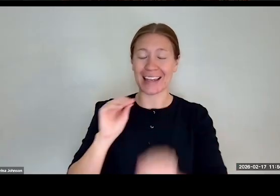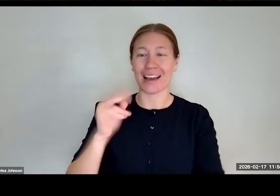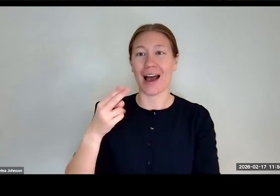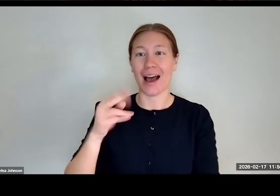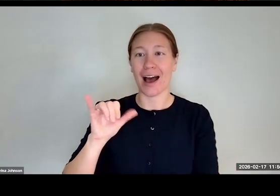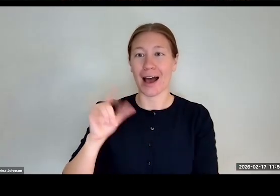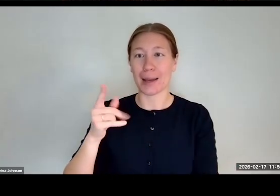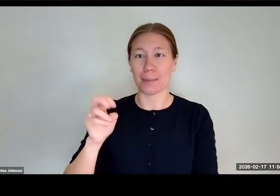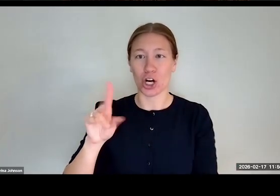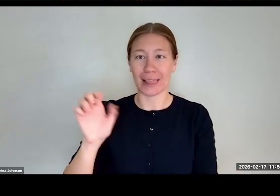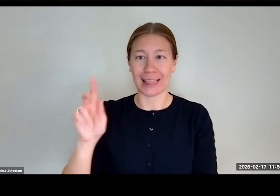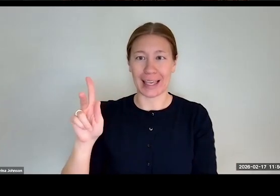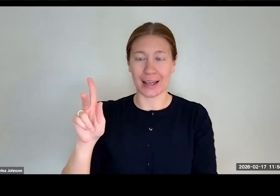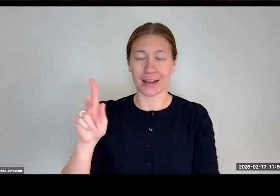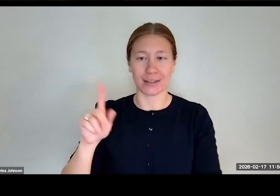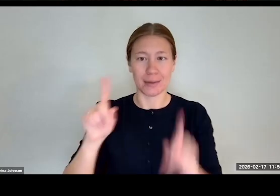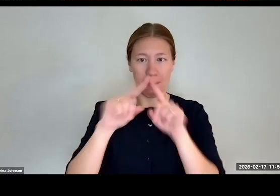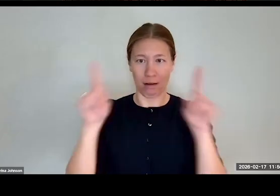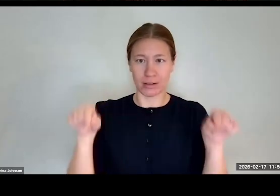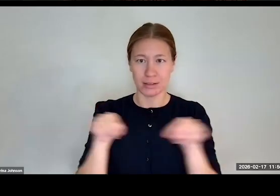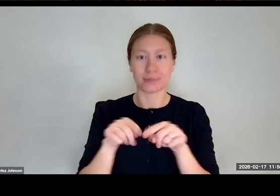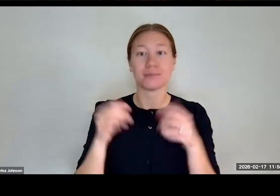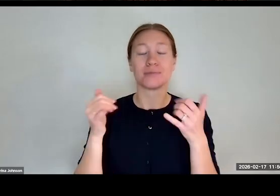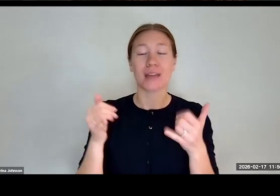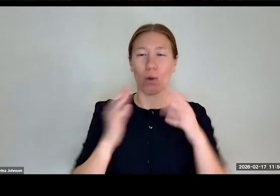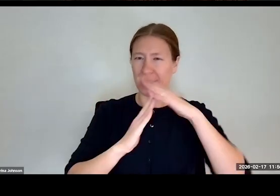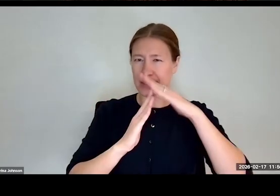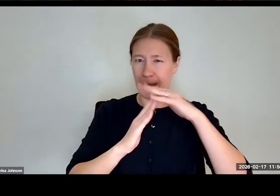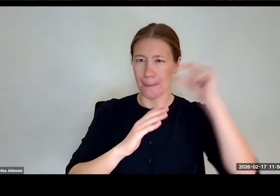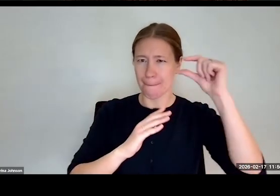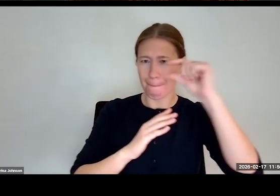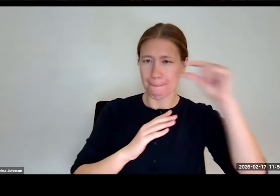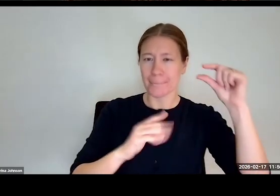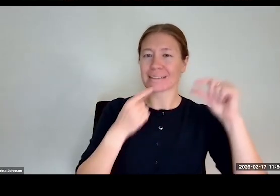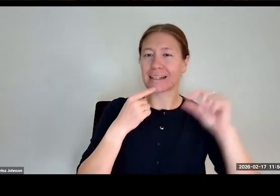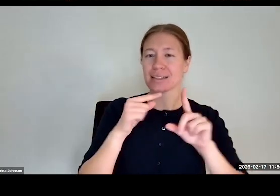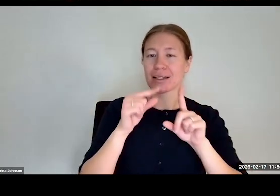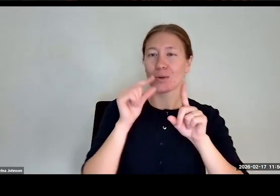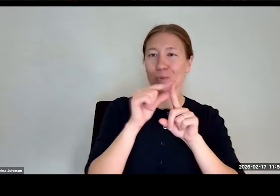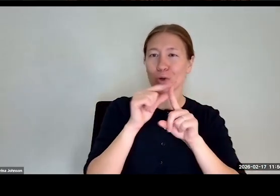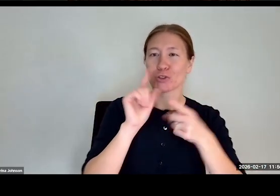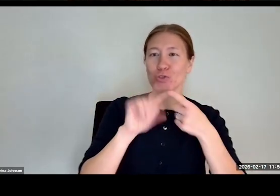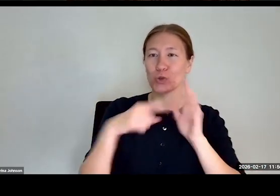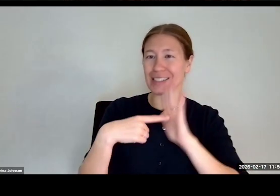My address goes into the address bar, but up above there is a text to display field. This is where I wanna enter my descriptive text,